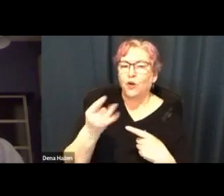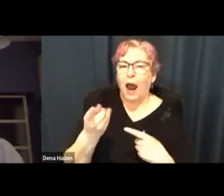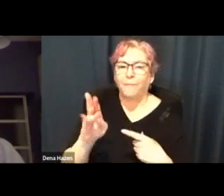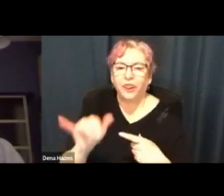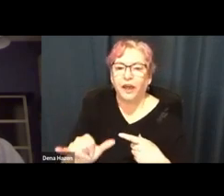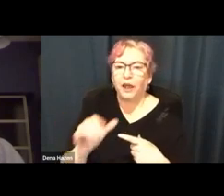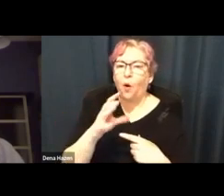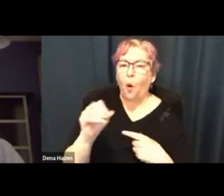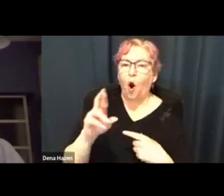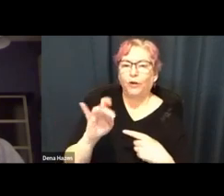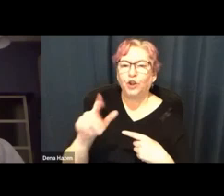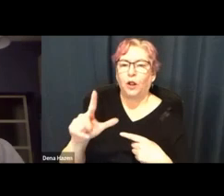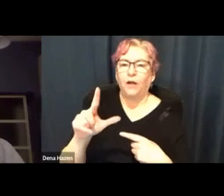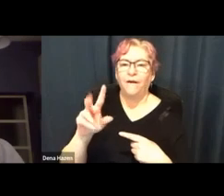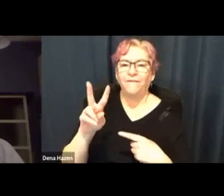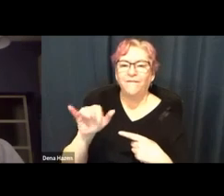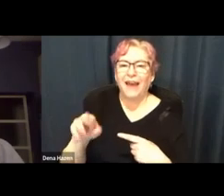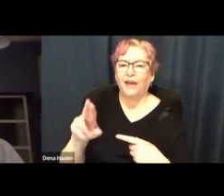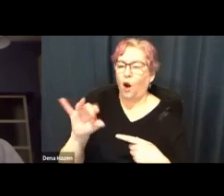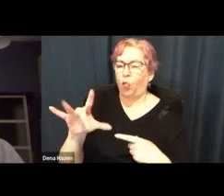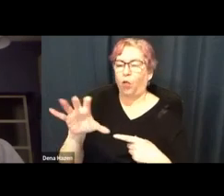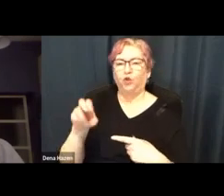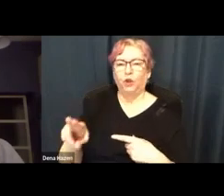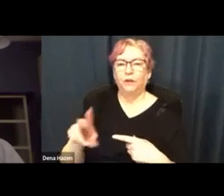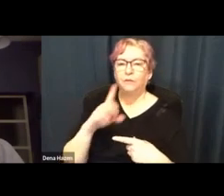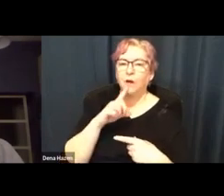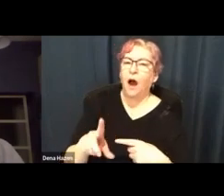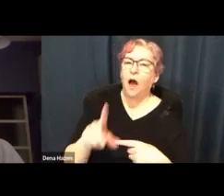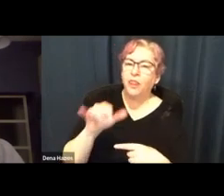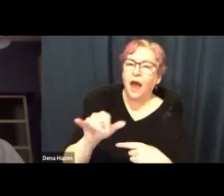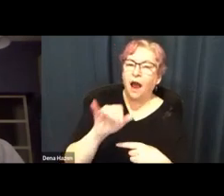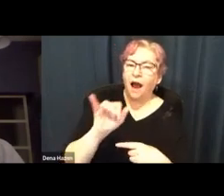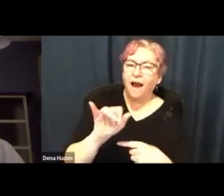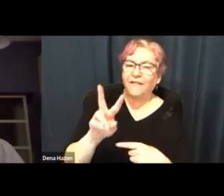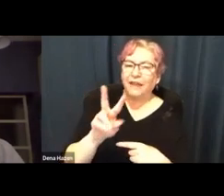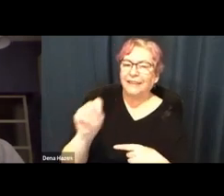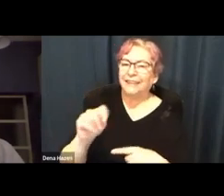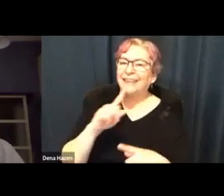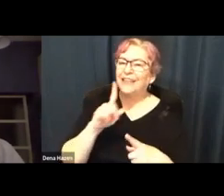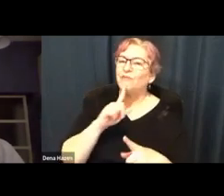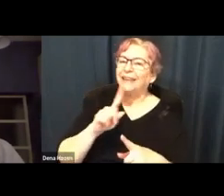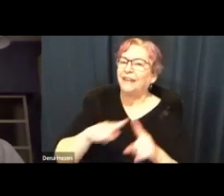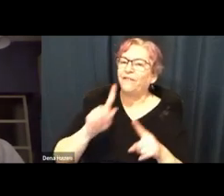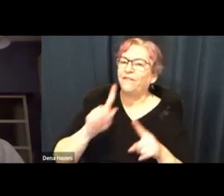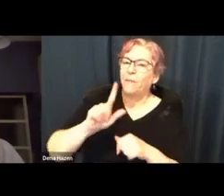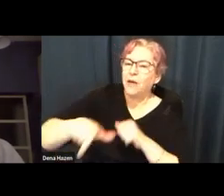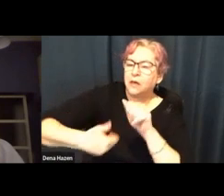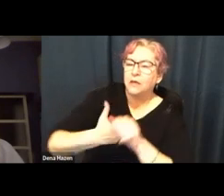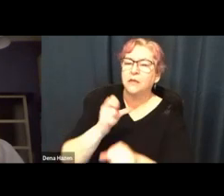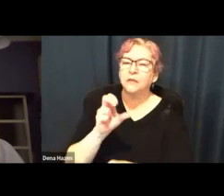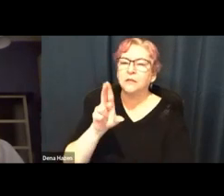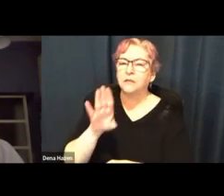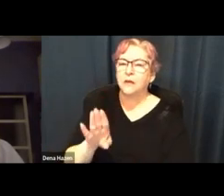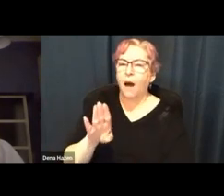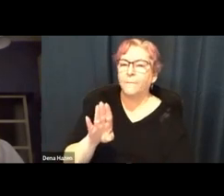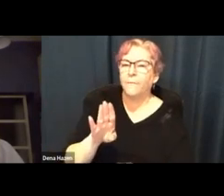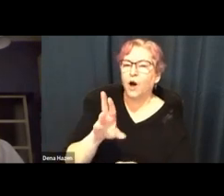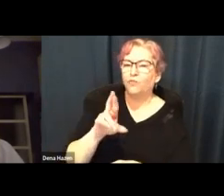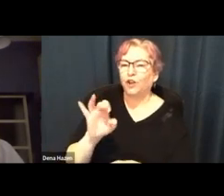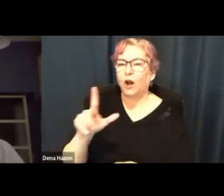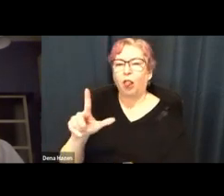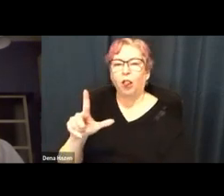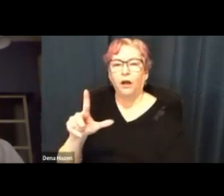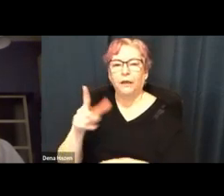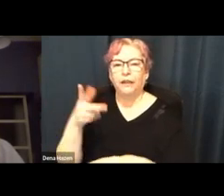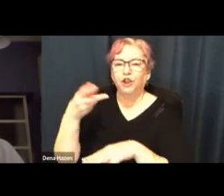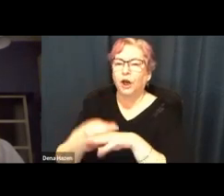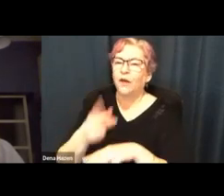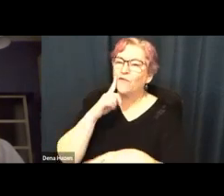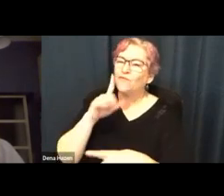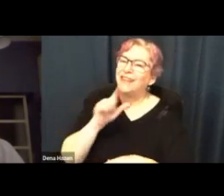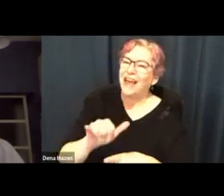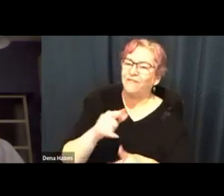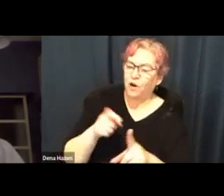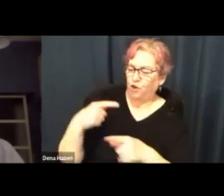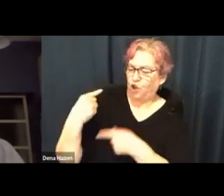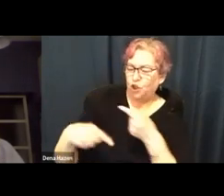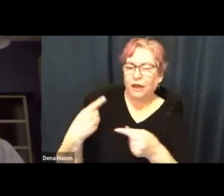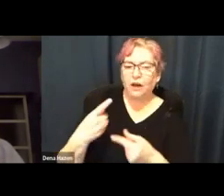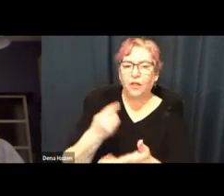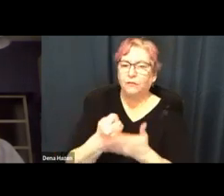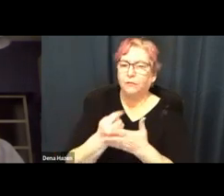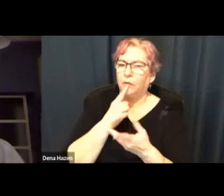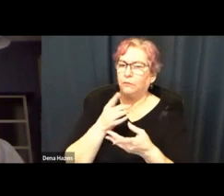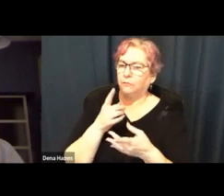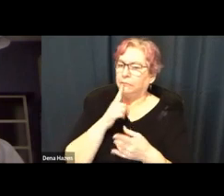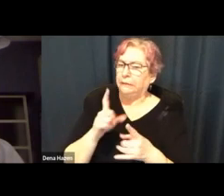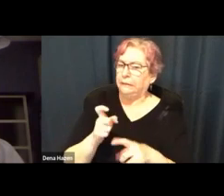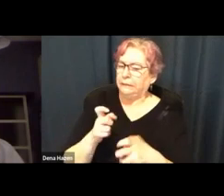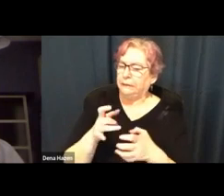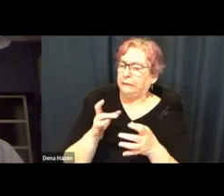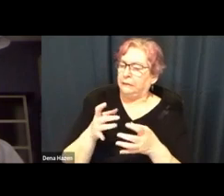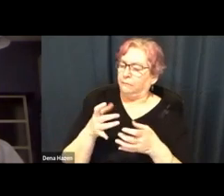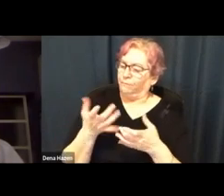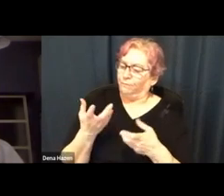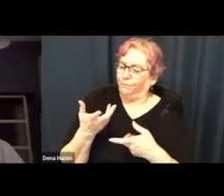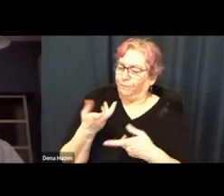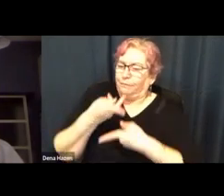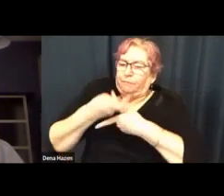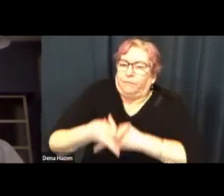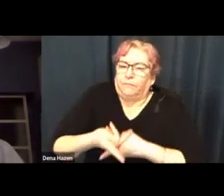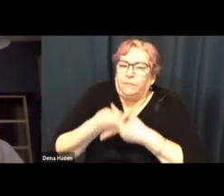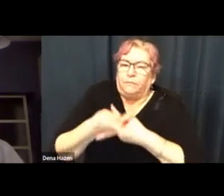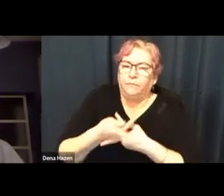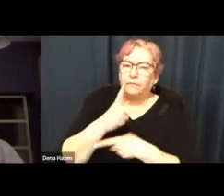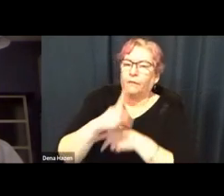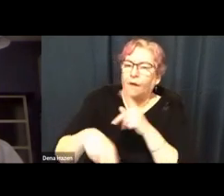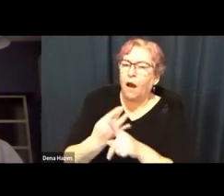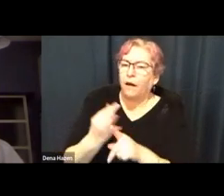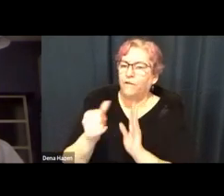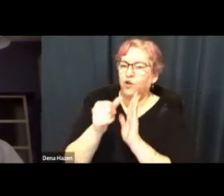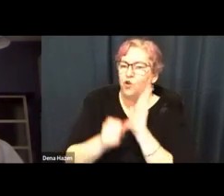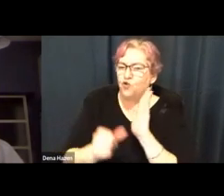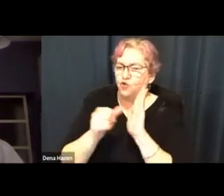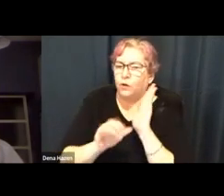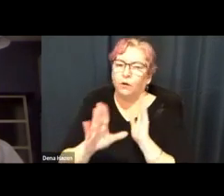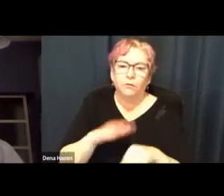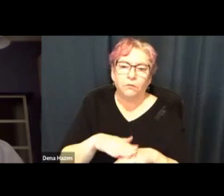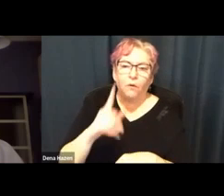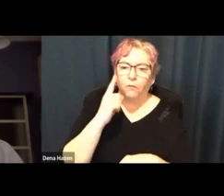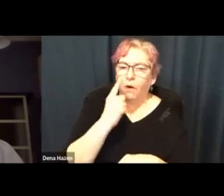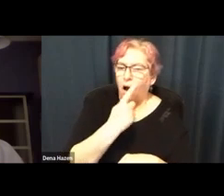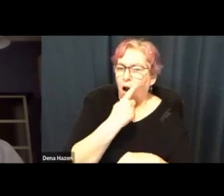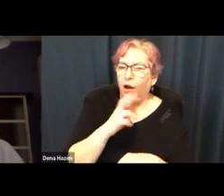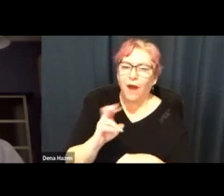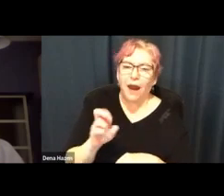So IVT is different from subretinal injection, the method used for gene therapy, which requires delicate retinal surgery.